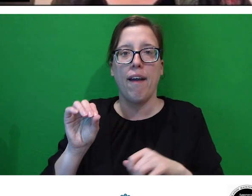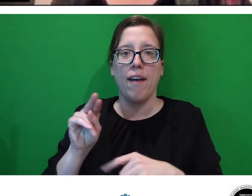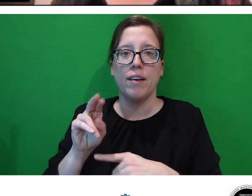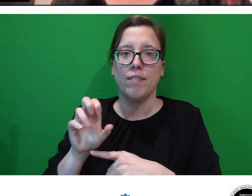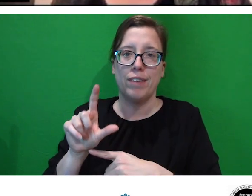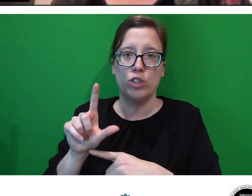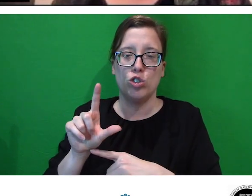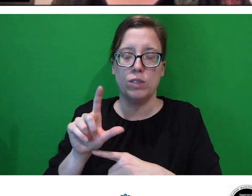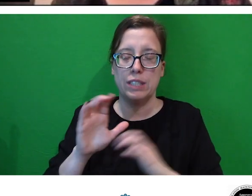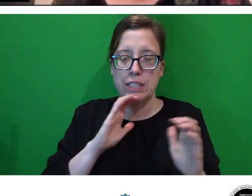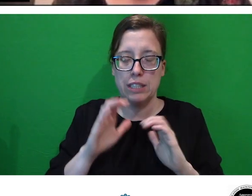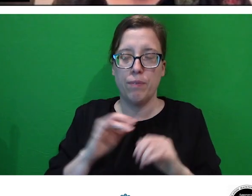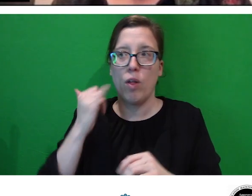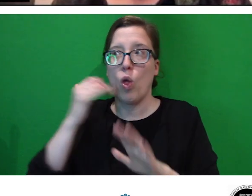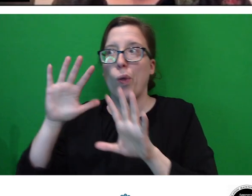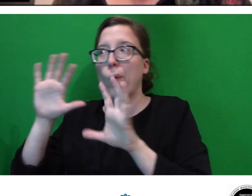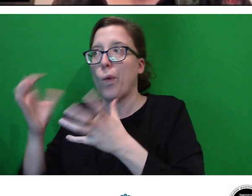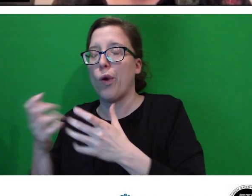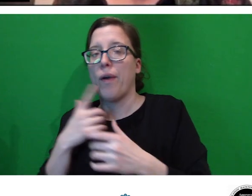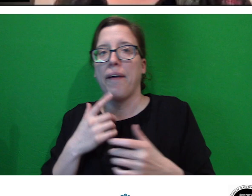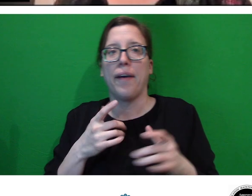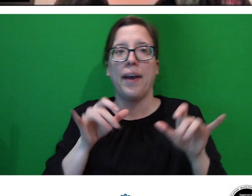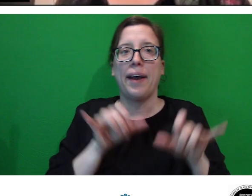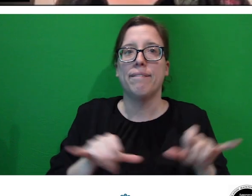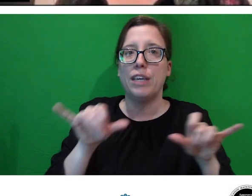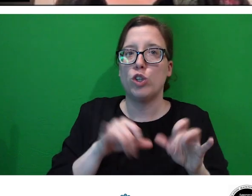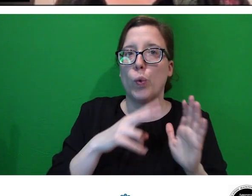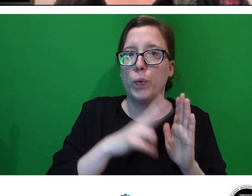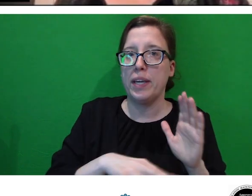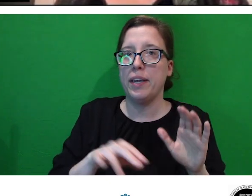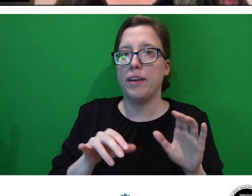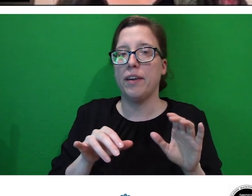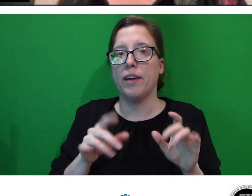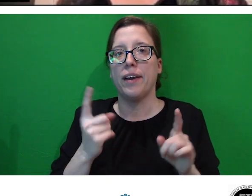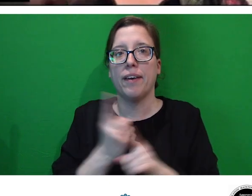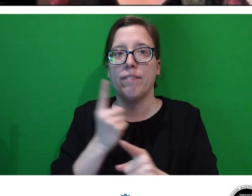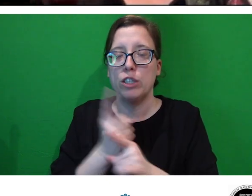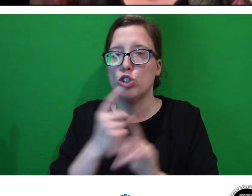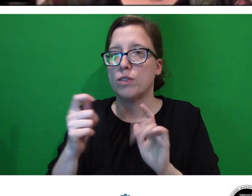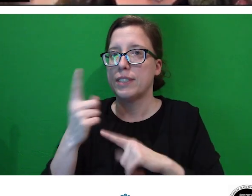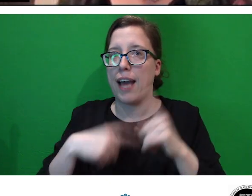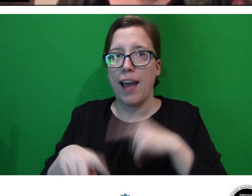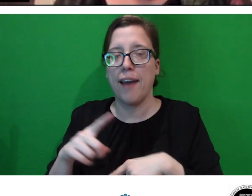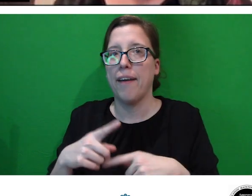well-established conventional system of communication that means the way the world